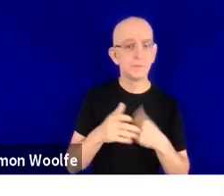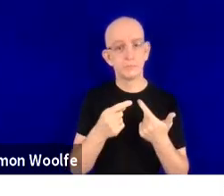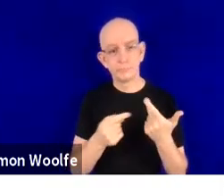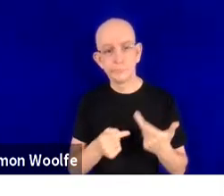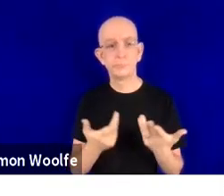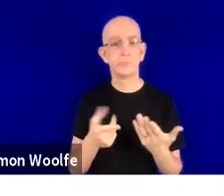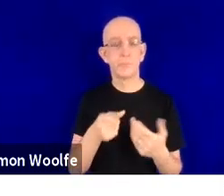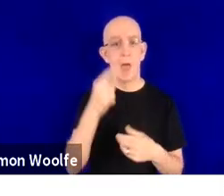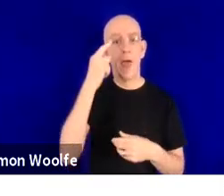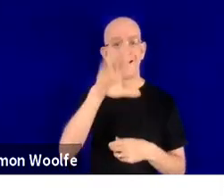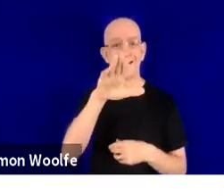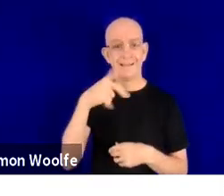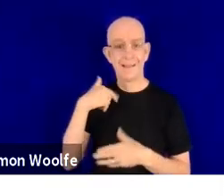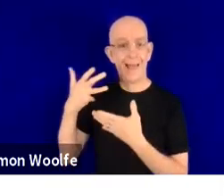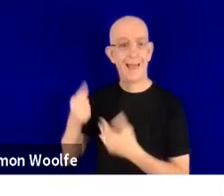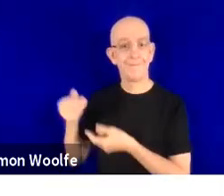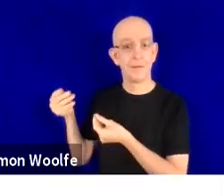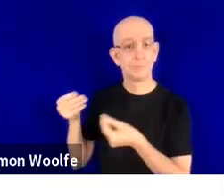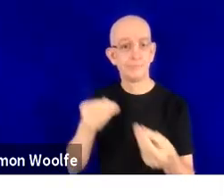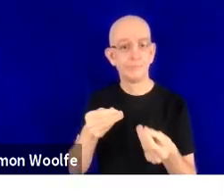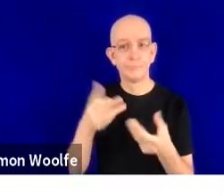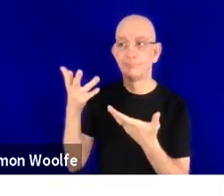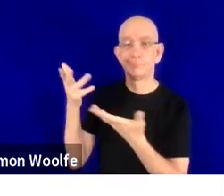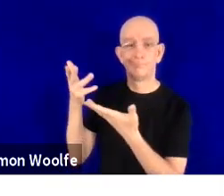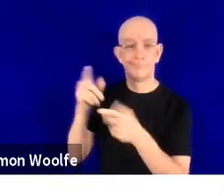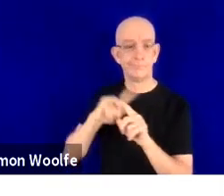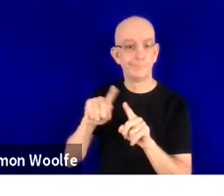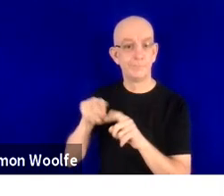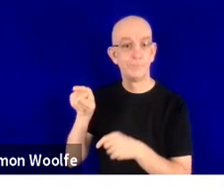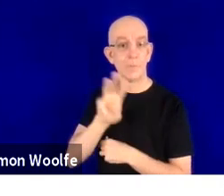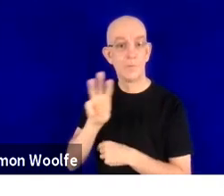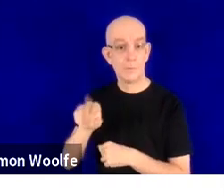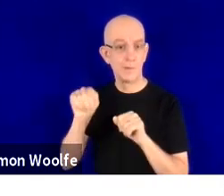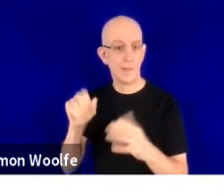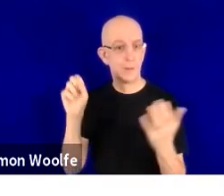we have a wonderful panel of speakers for you today, and I'll introduce them in the order that they will be presenting